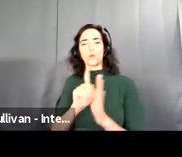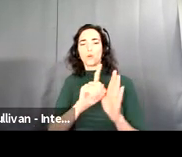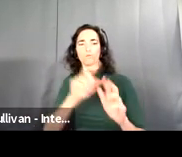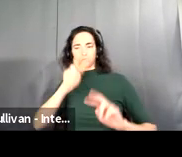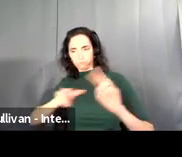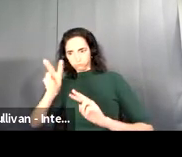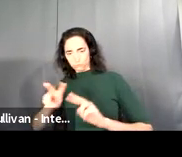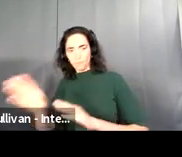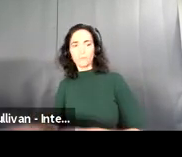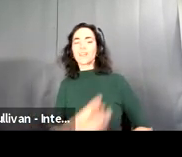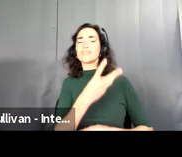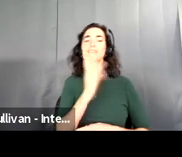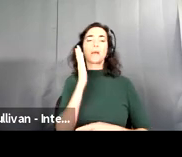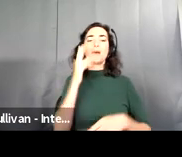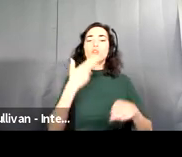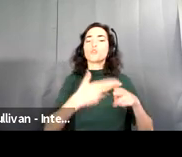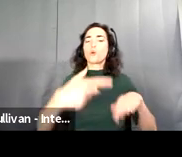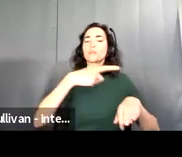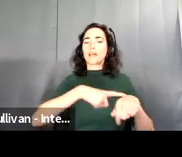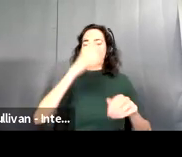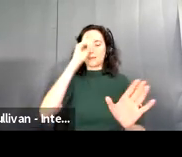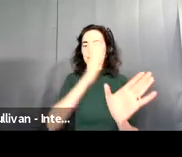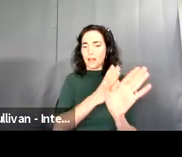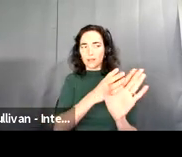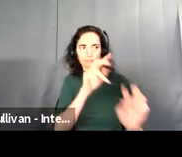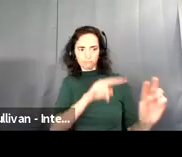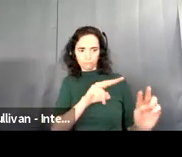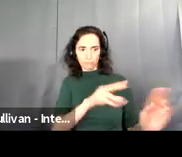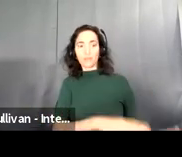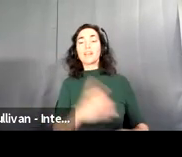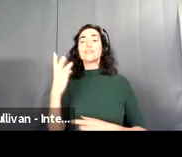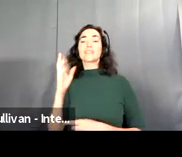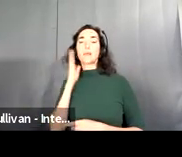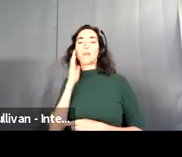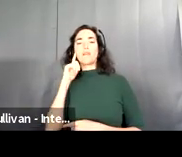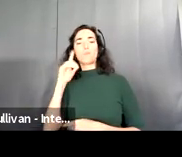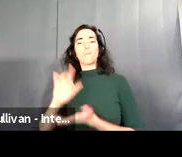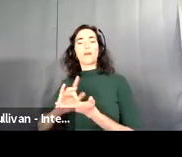16 bed short term psychiatric unit. 16 that medical detoxification unit.